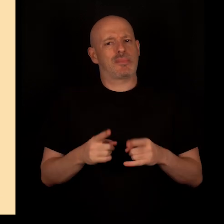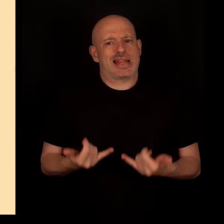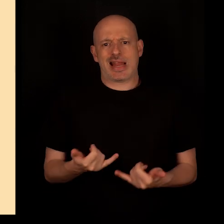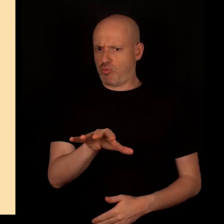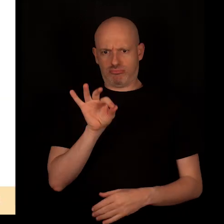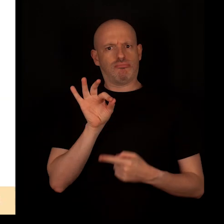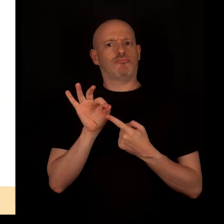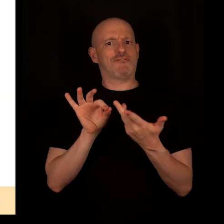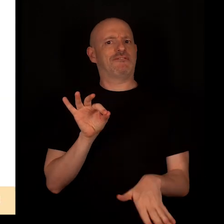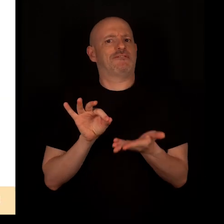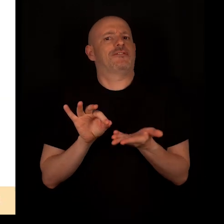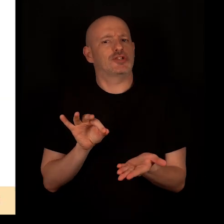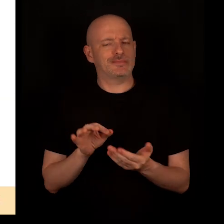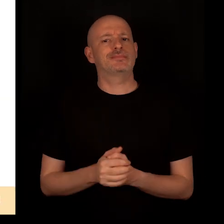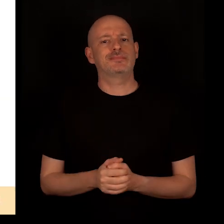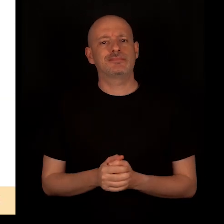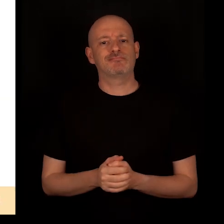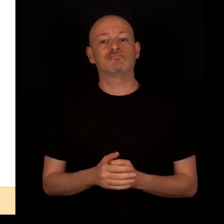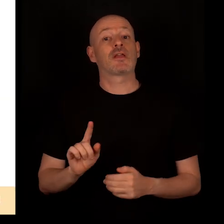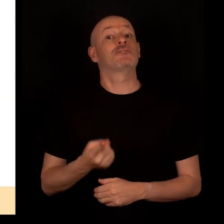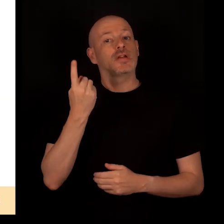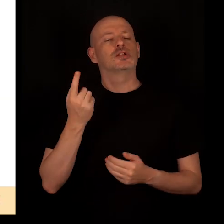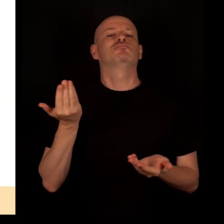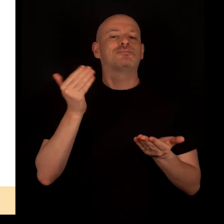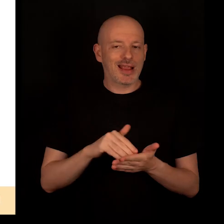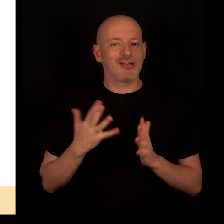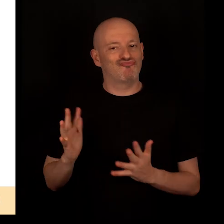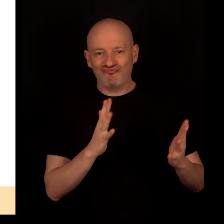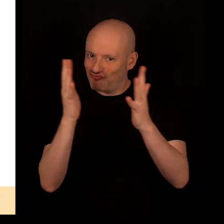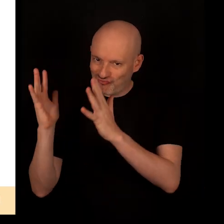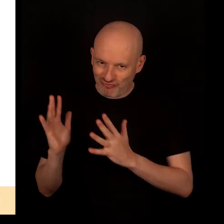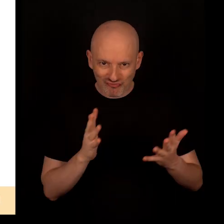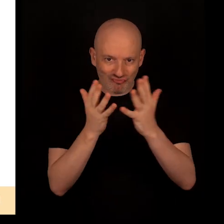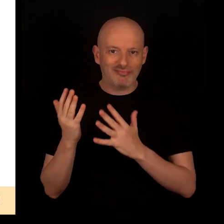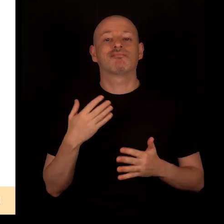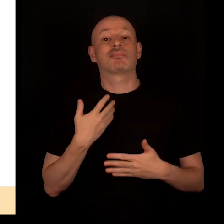So what is happening now that you are selected? First of all, of course, again, congratulations to everyone.